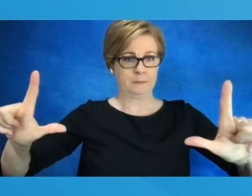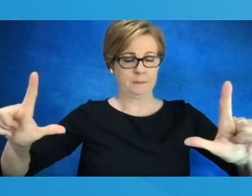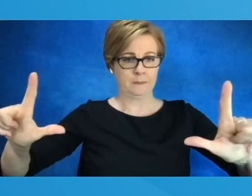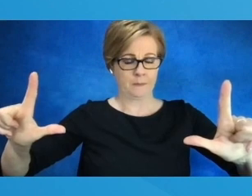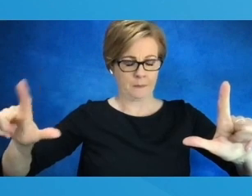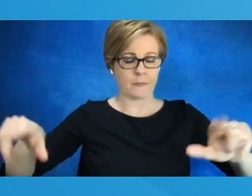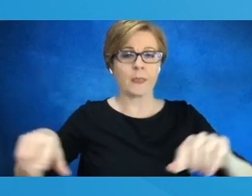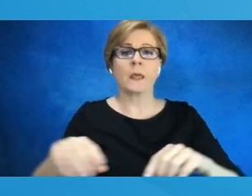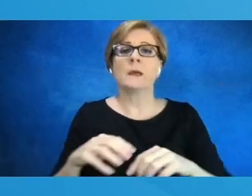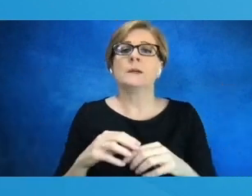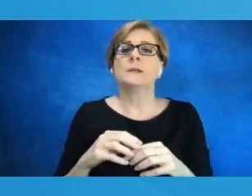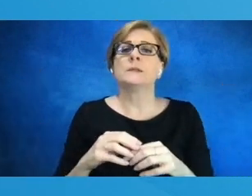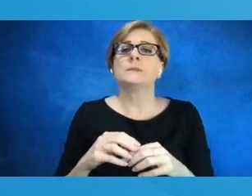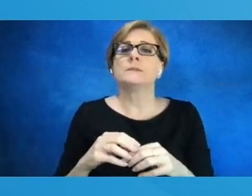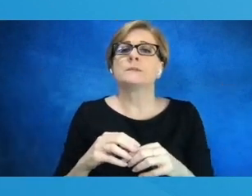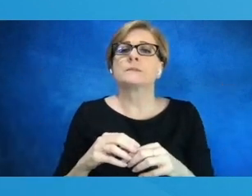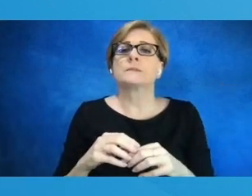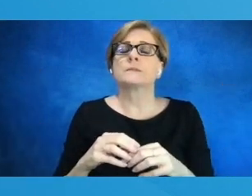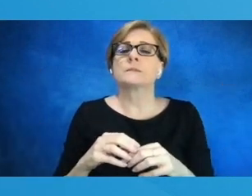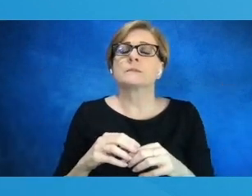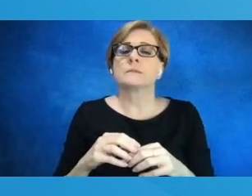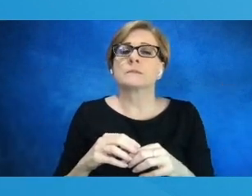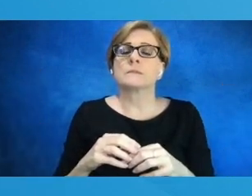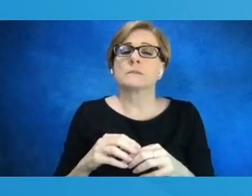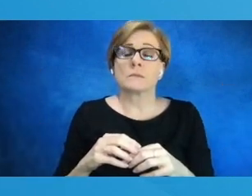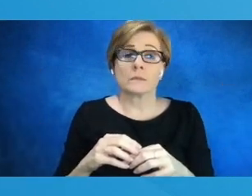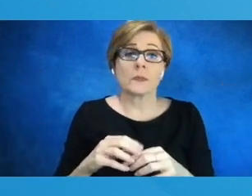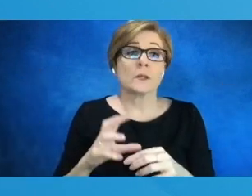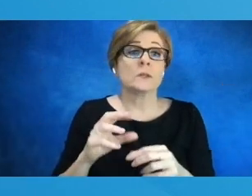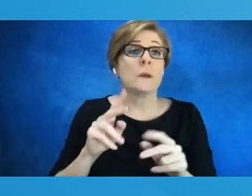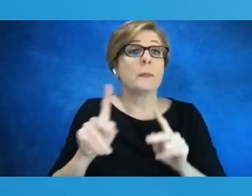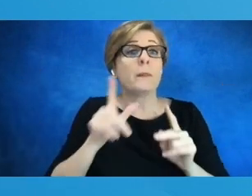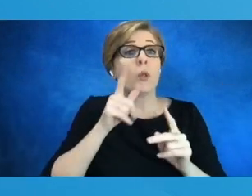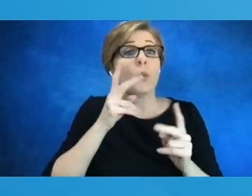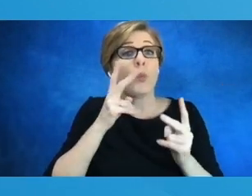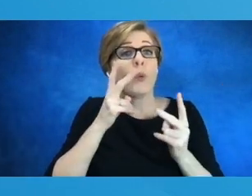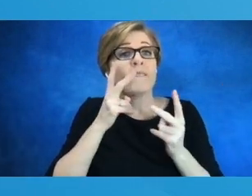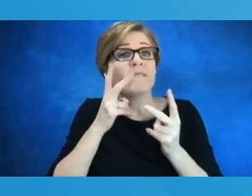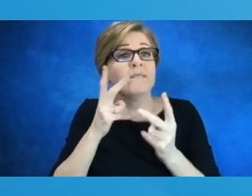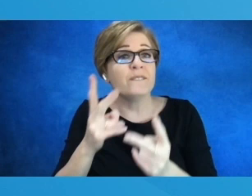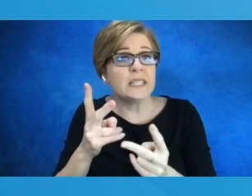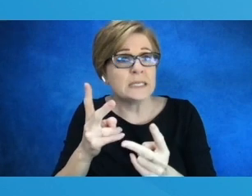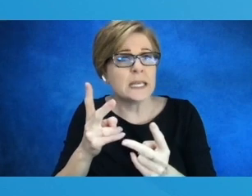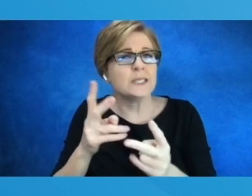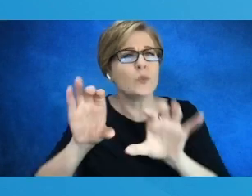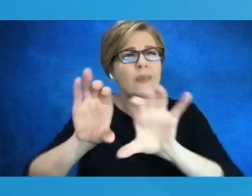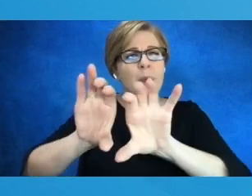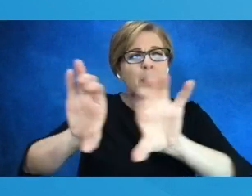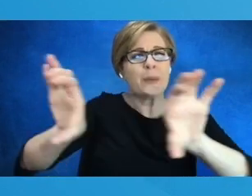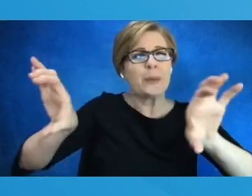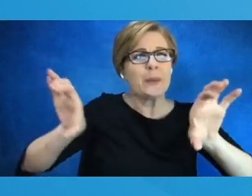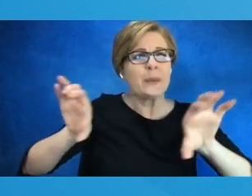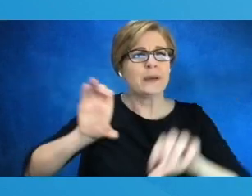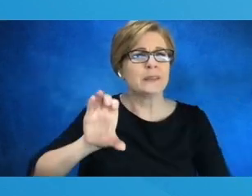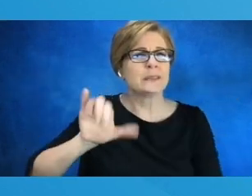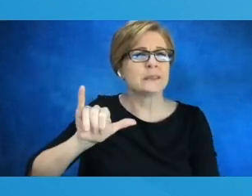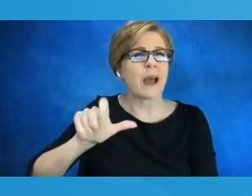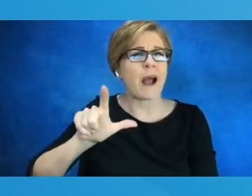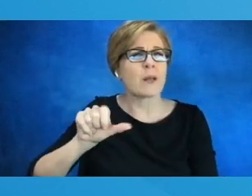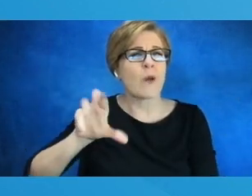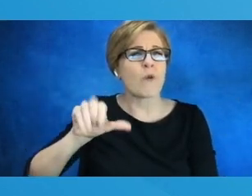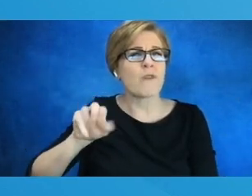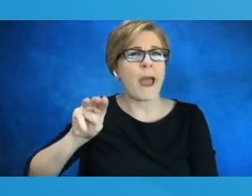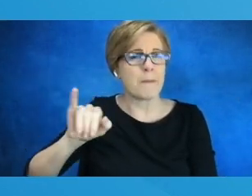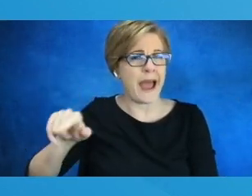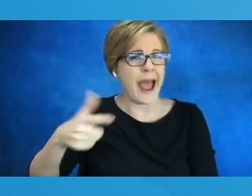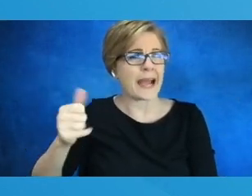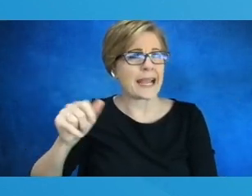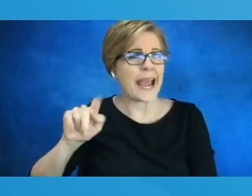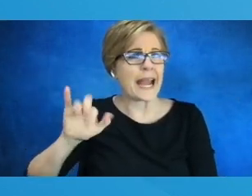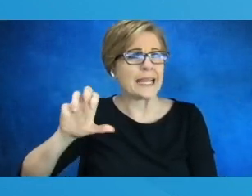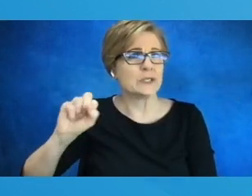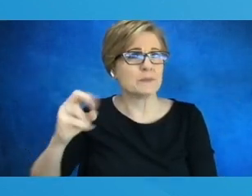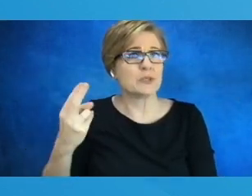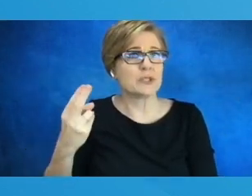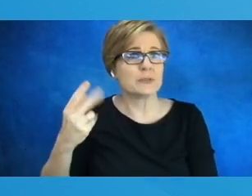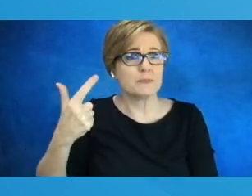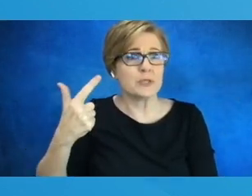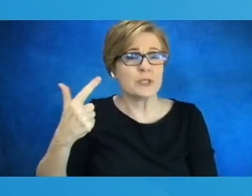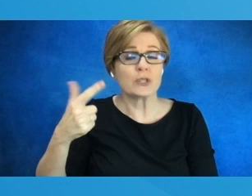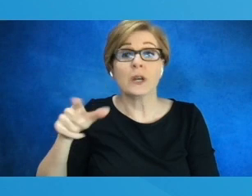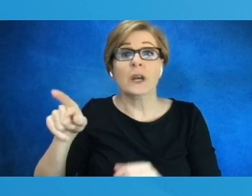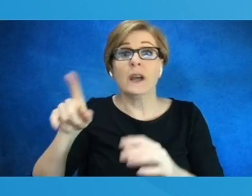Visitors in the 1880s to this cyclorama as well as many others would immerse themselves